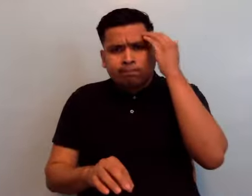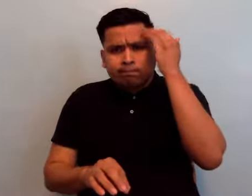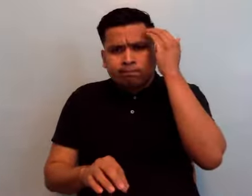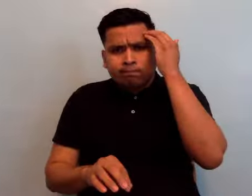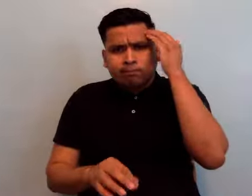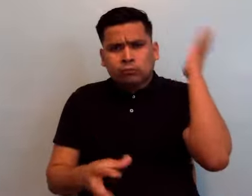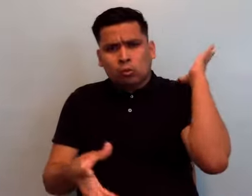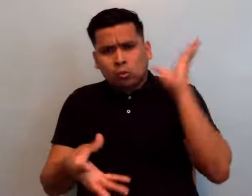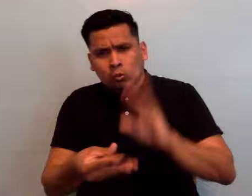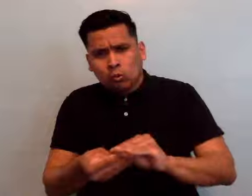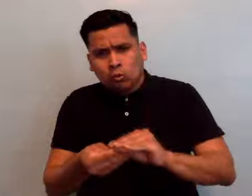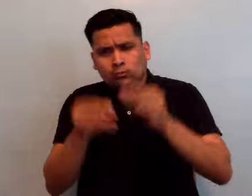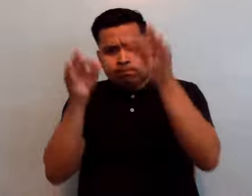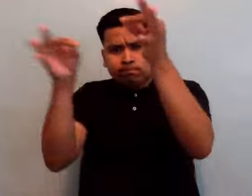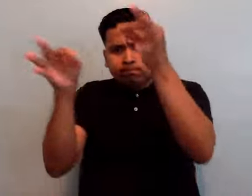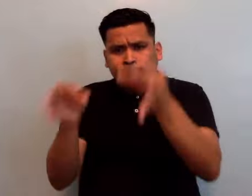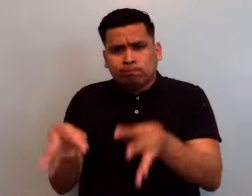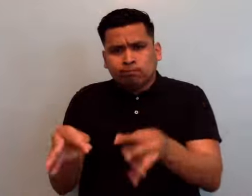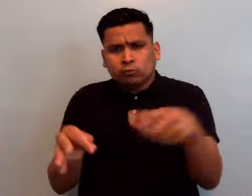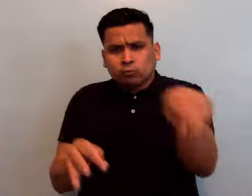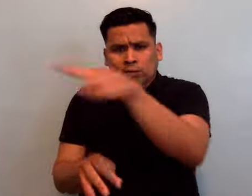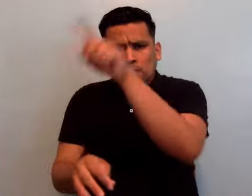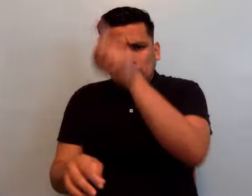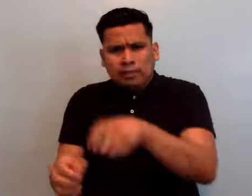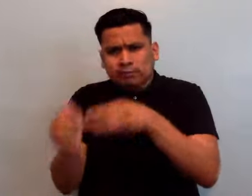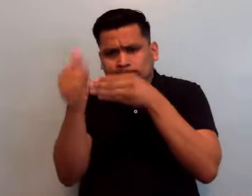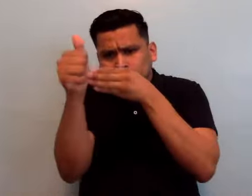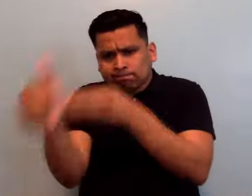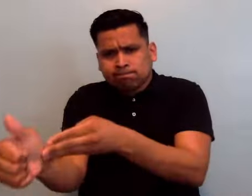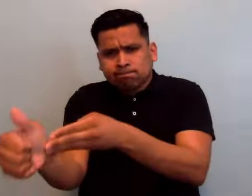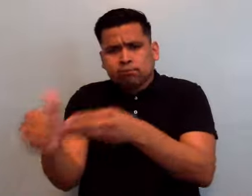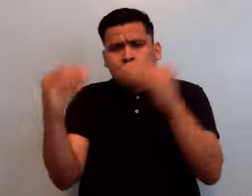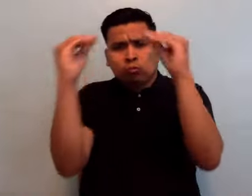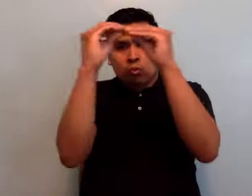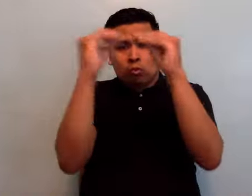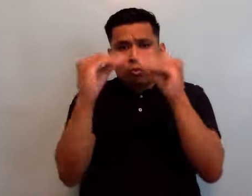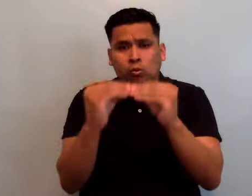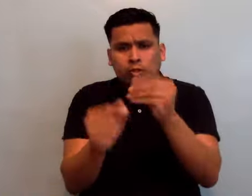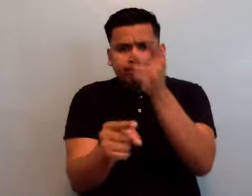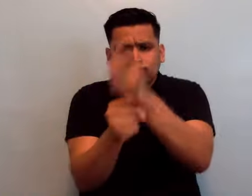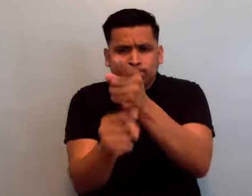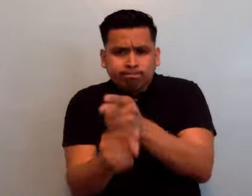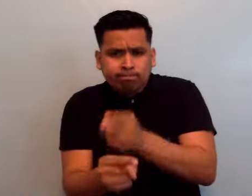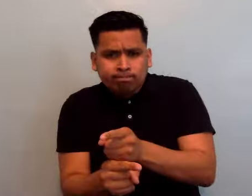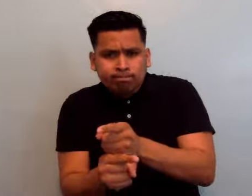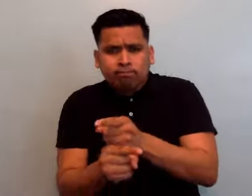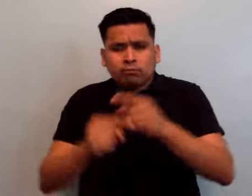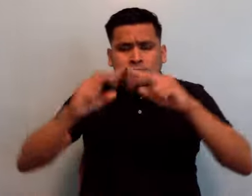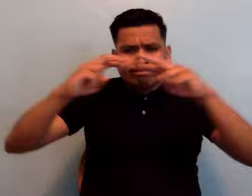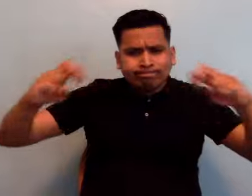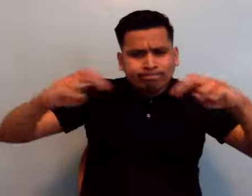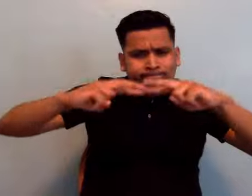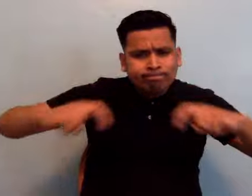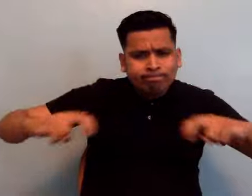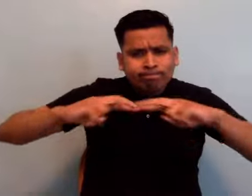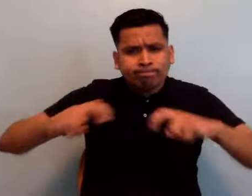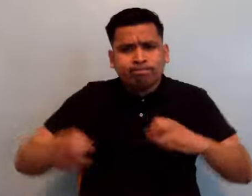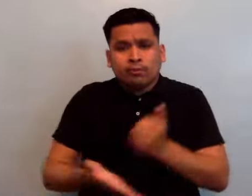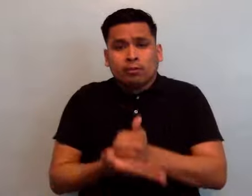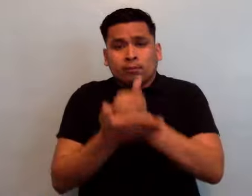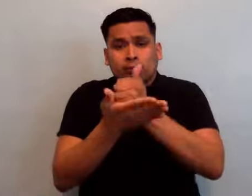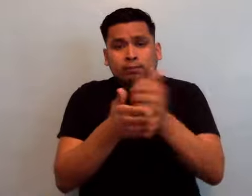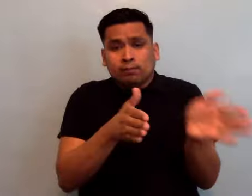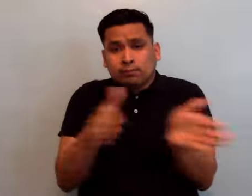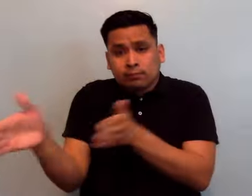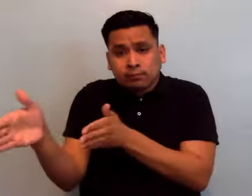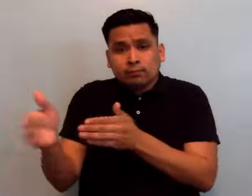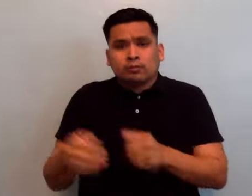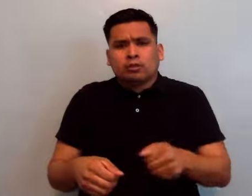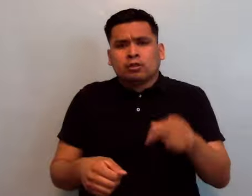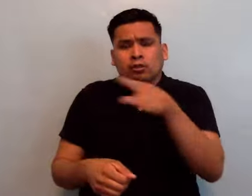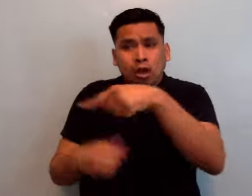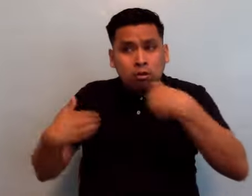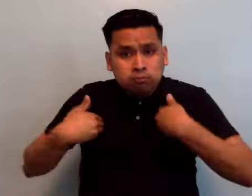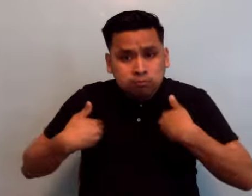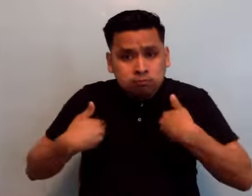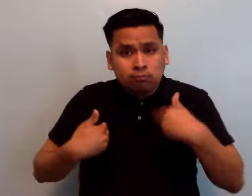share their history so mental health assessments can be accurate and thorough.